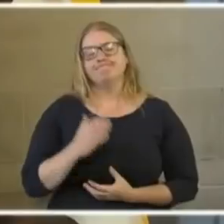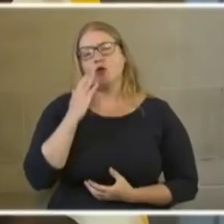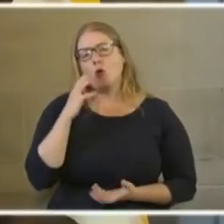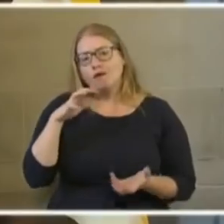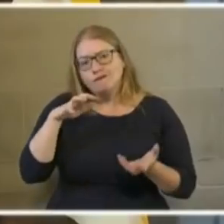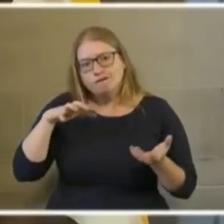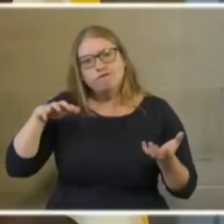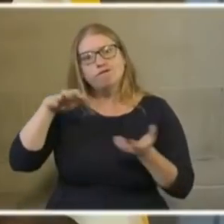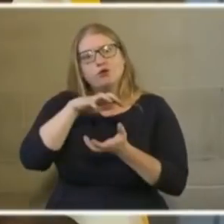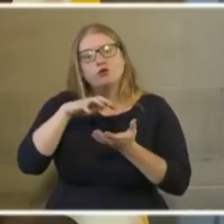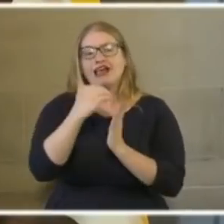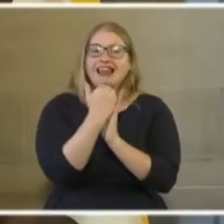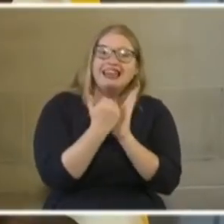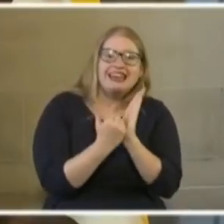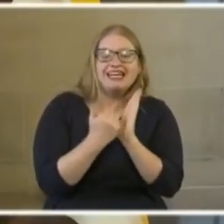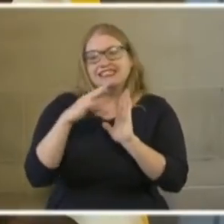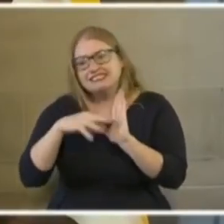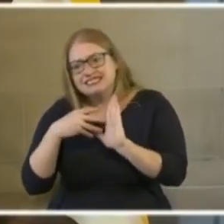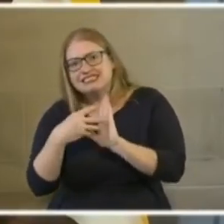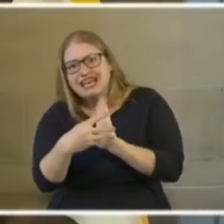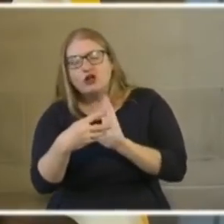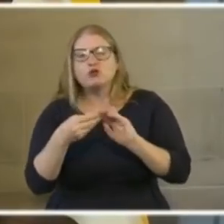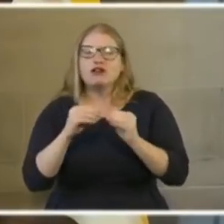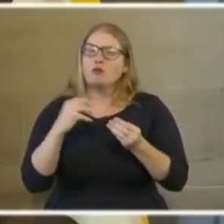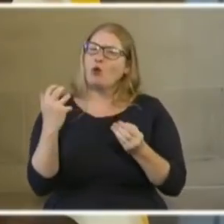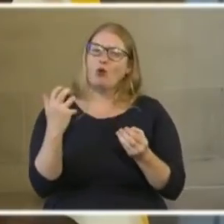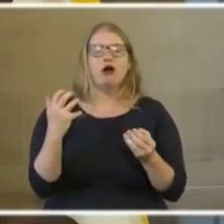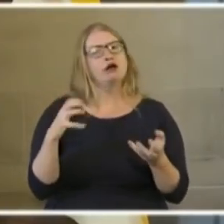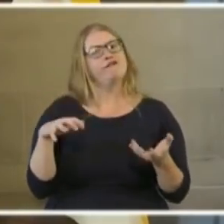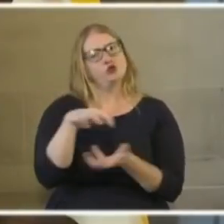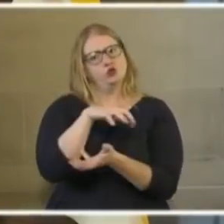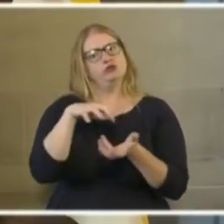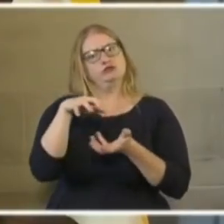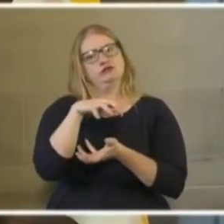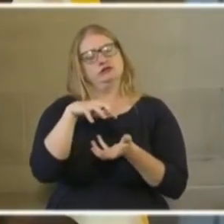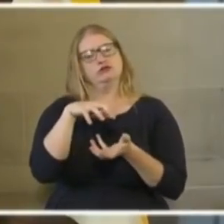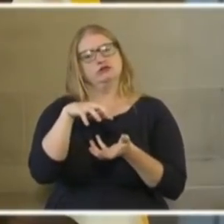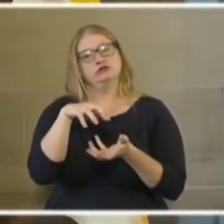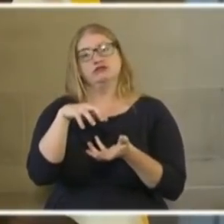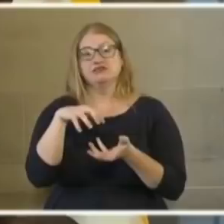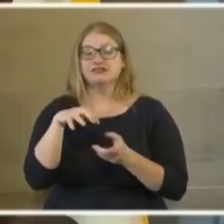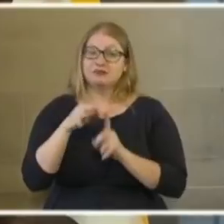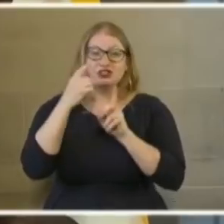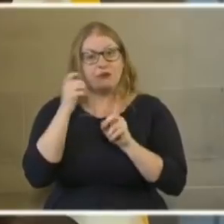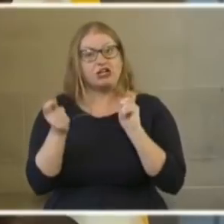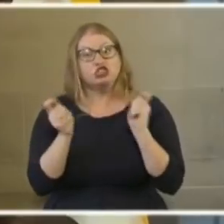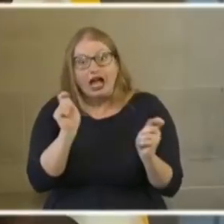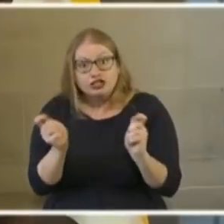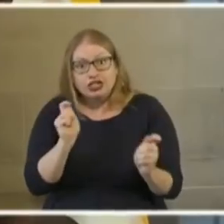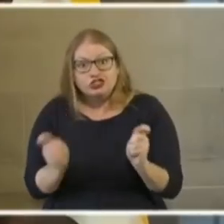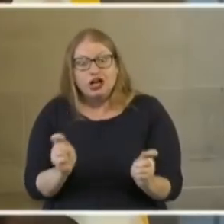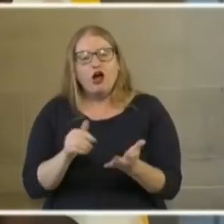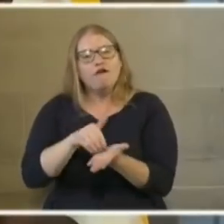NOT GOING TO RUSH IT FURTHER AHEAD EITHER. I KNOW THAT IT IS CONFUSING TO